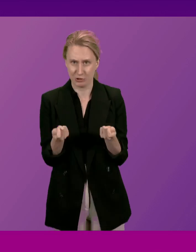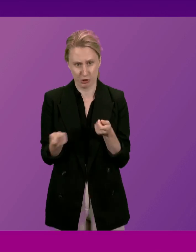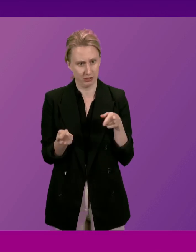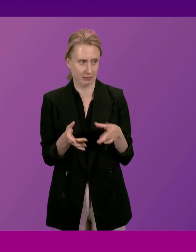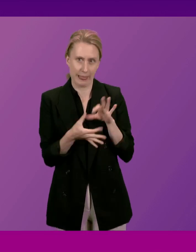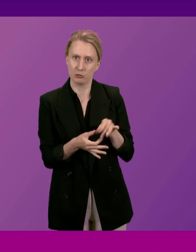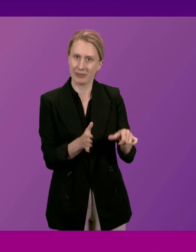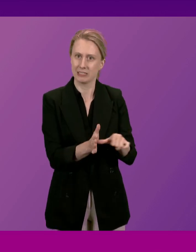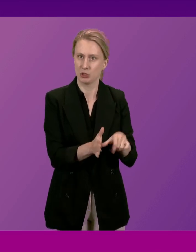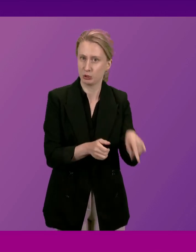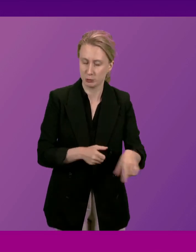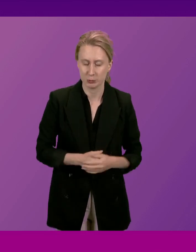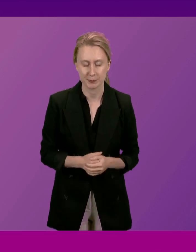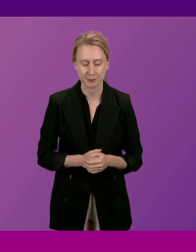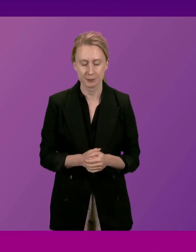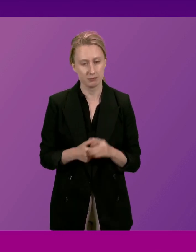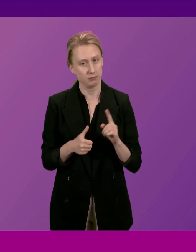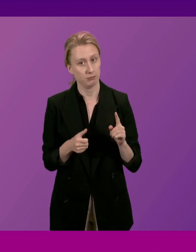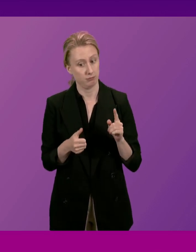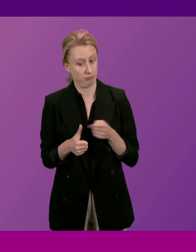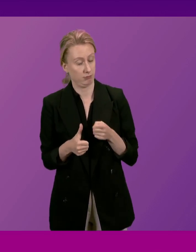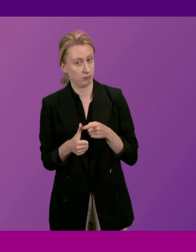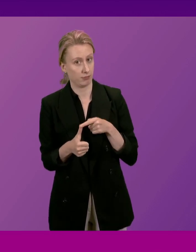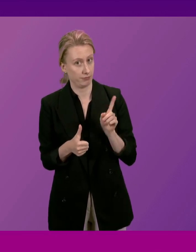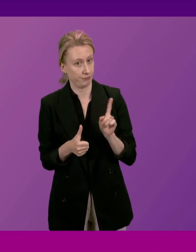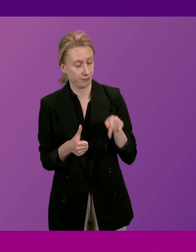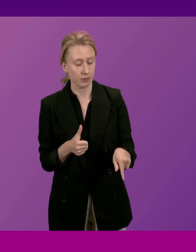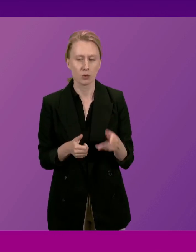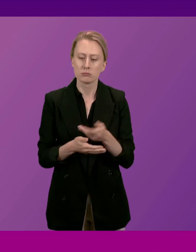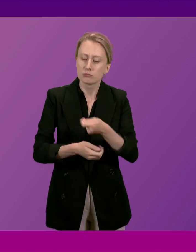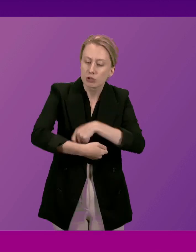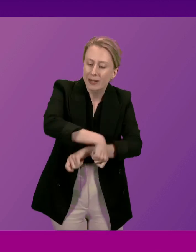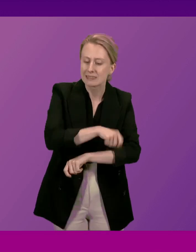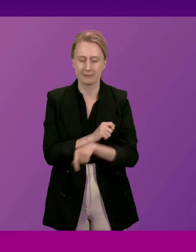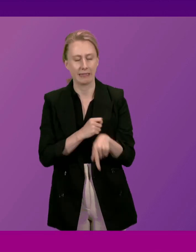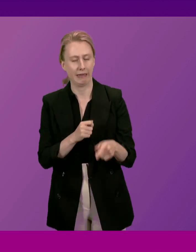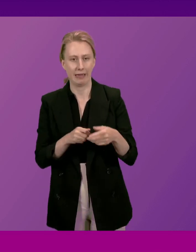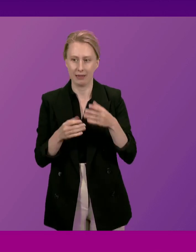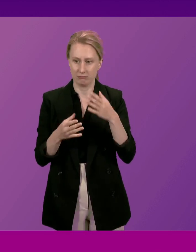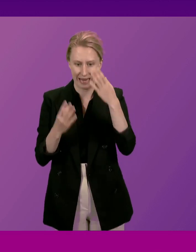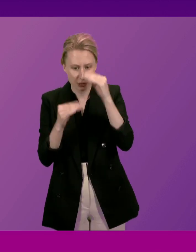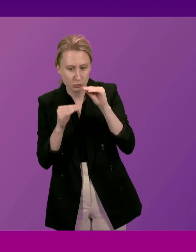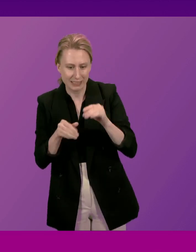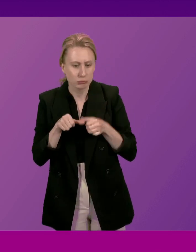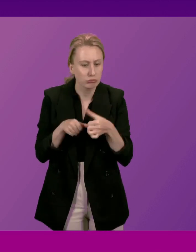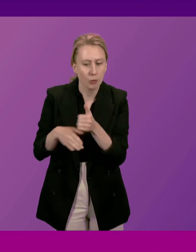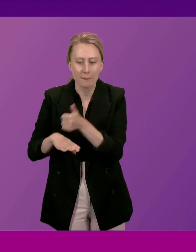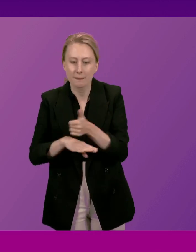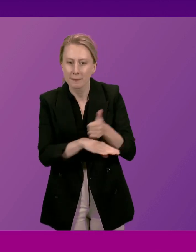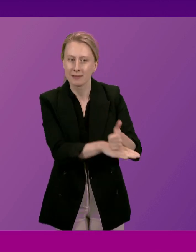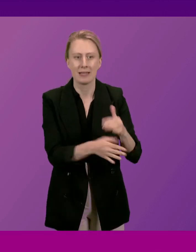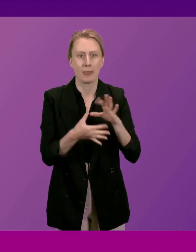First, we are proactively taking forward education programmes on the danger and unacceptability of